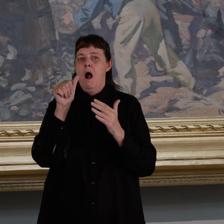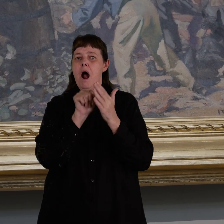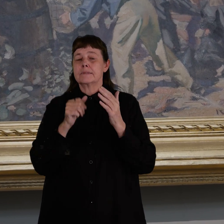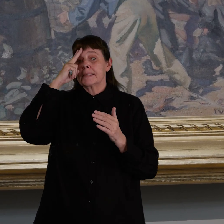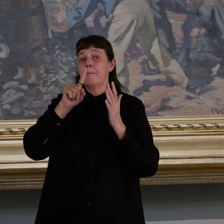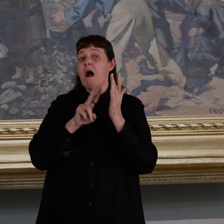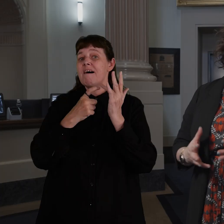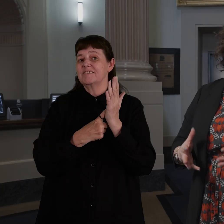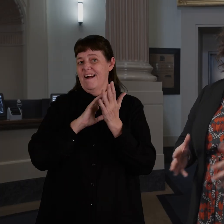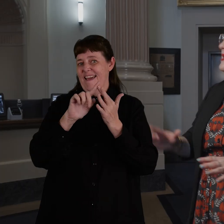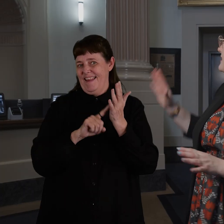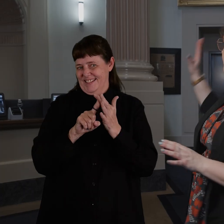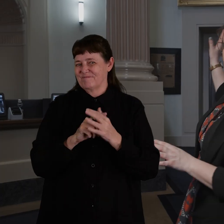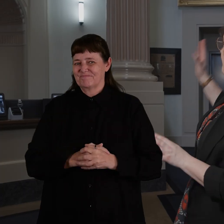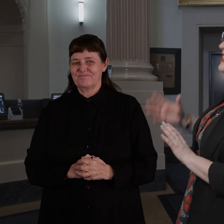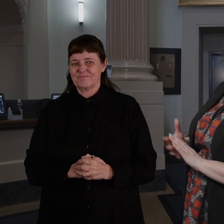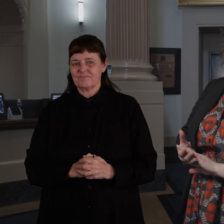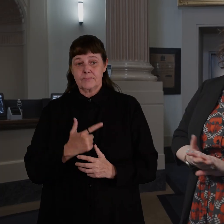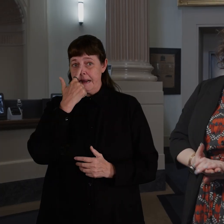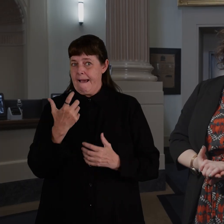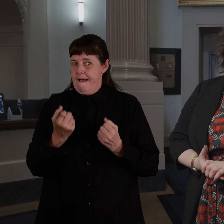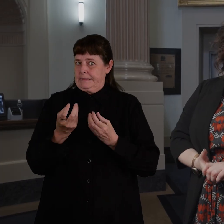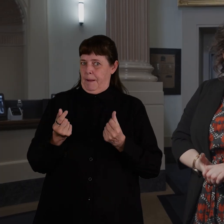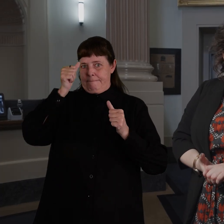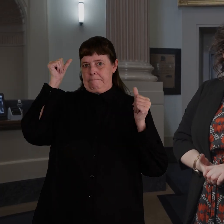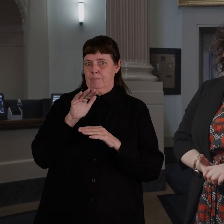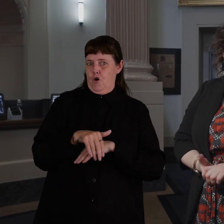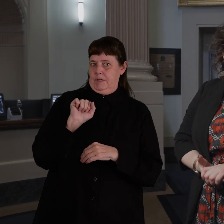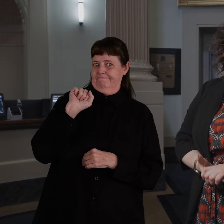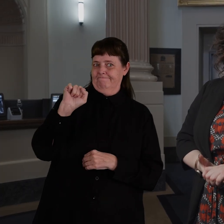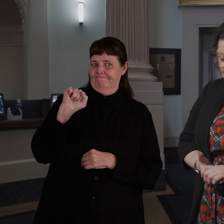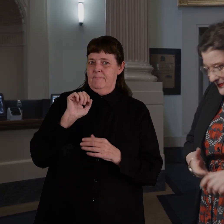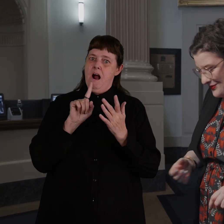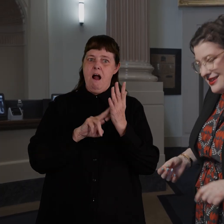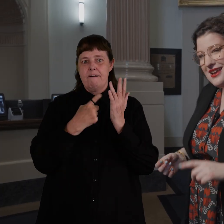And we're very lucky to have a piece of Ivor Hele's works in Parliament House.